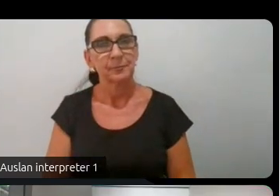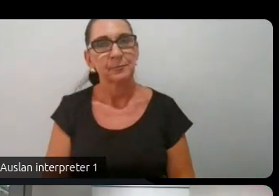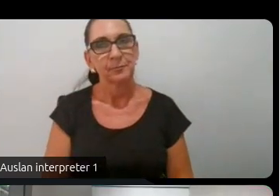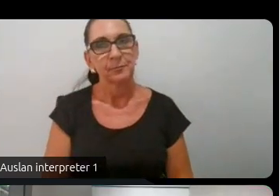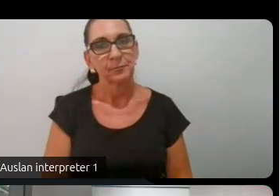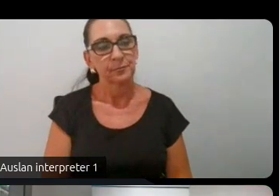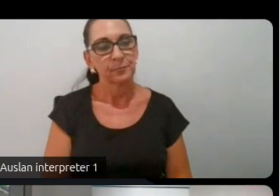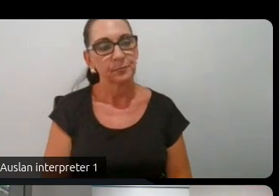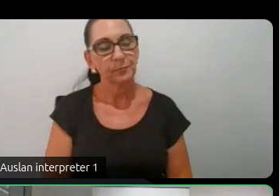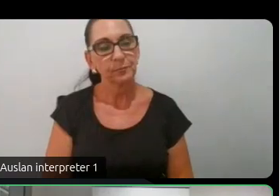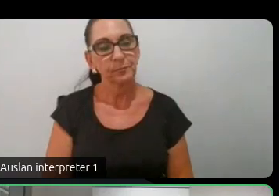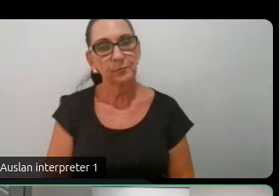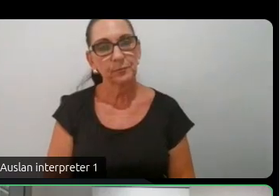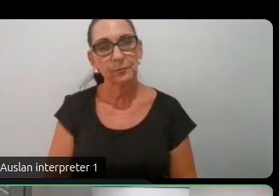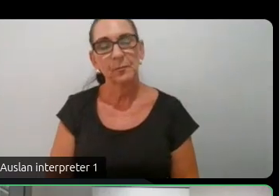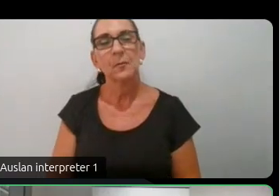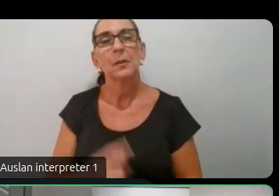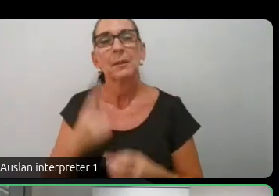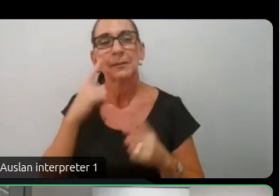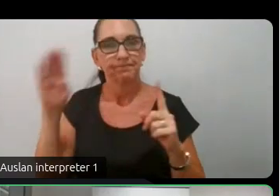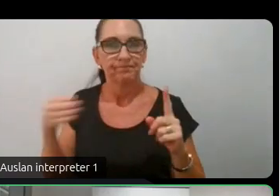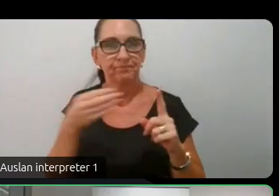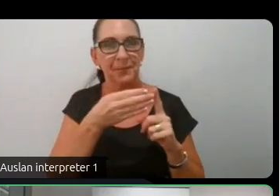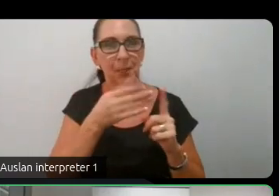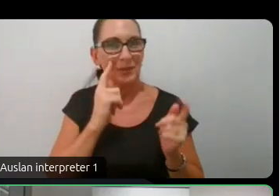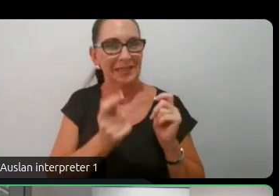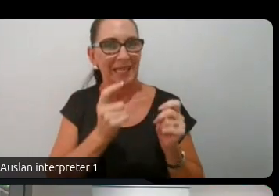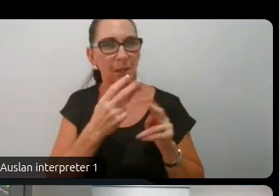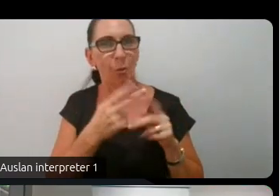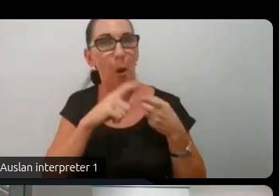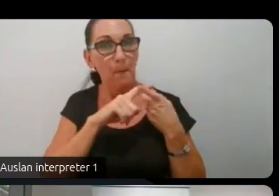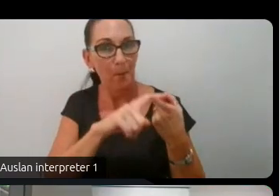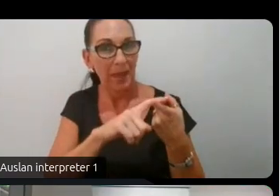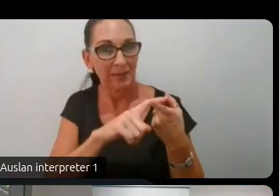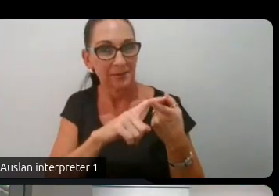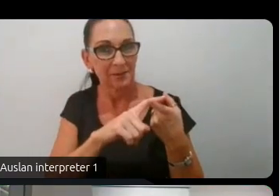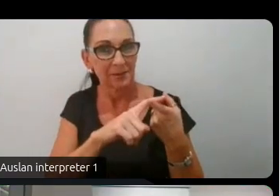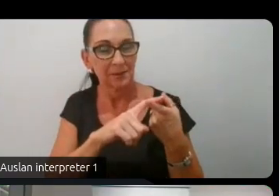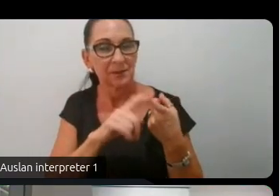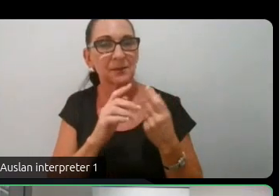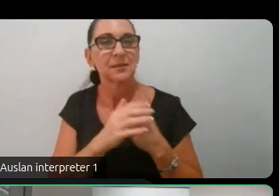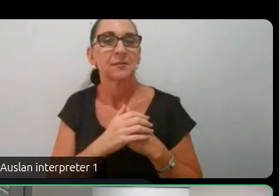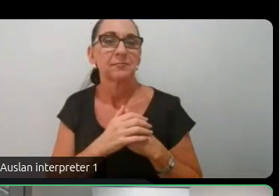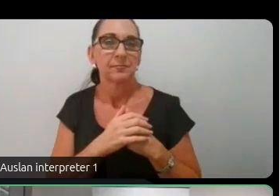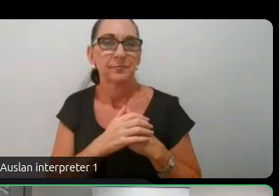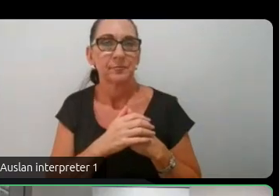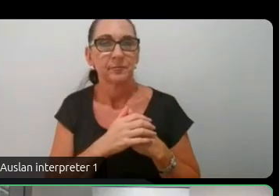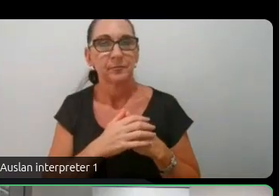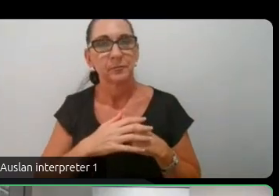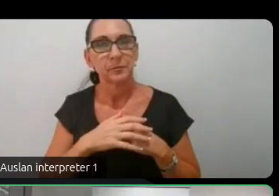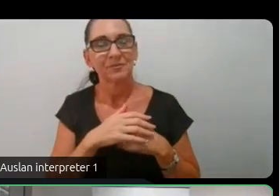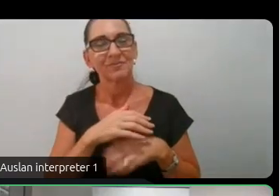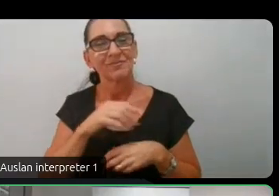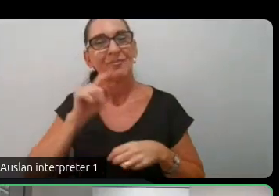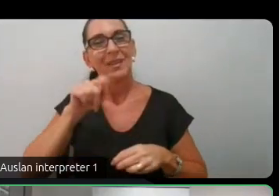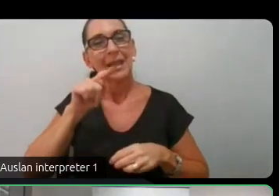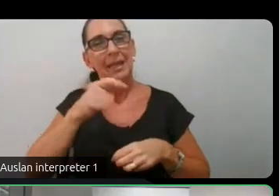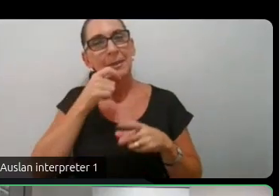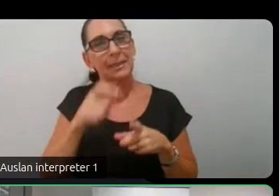So back to that test for covenant impairments. This one is a difficult one to establish. It